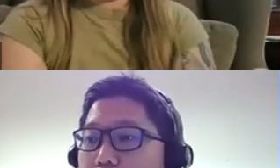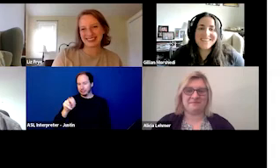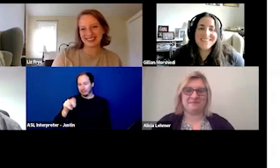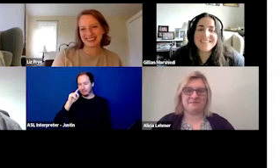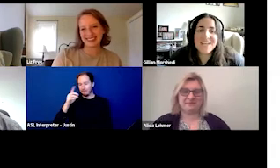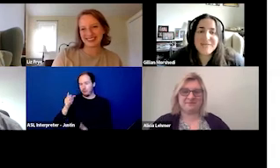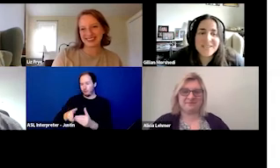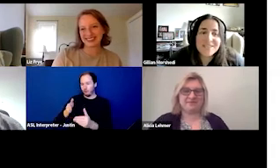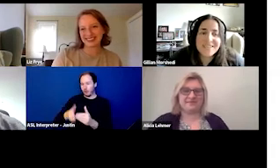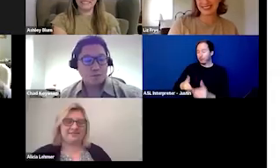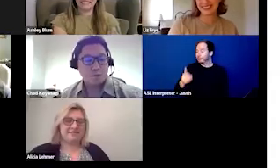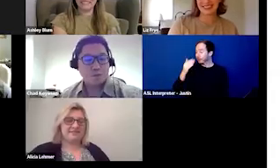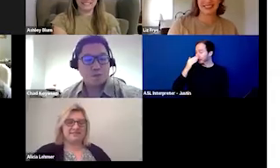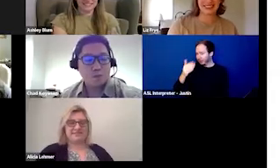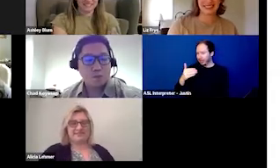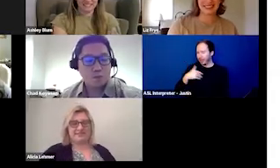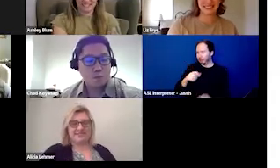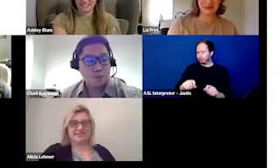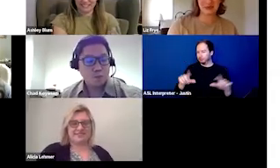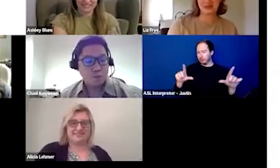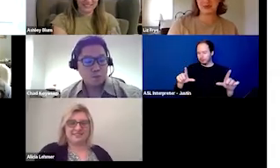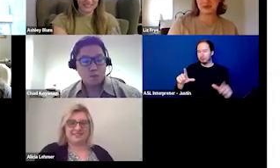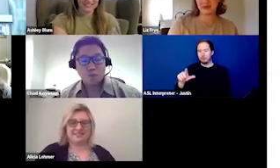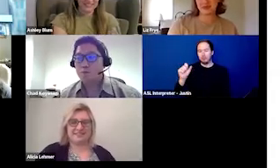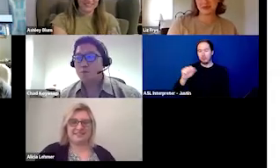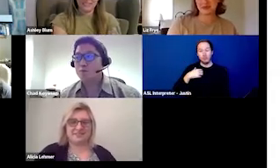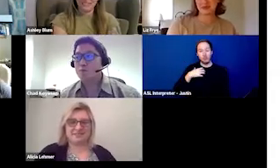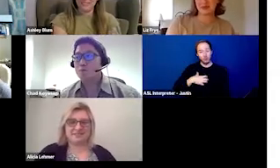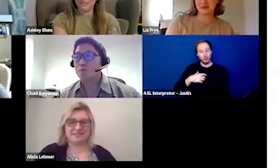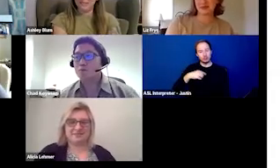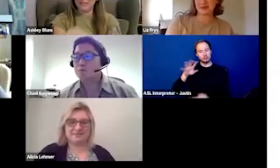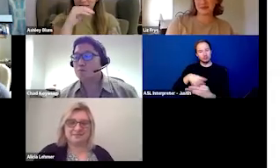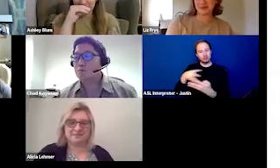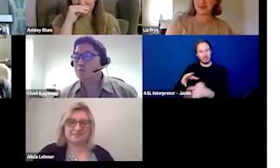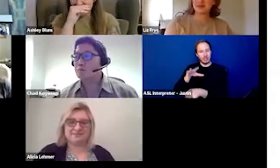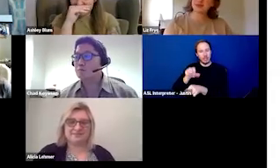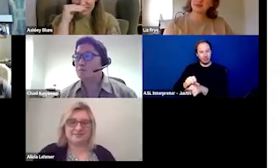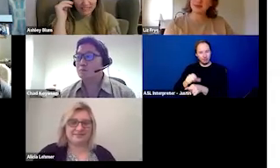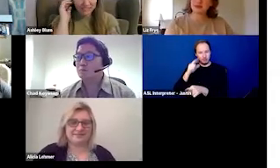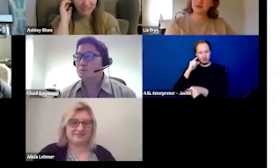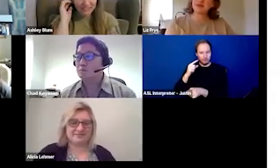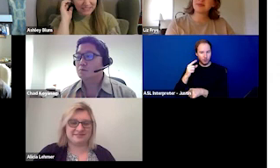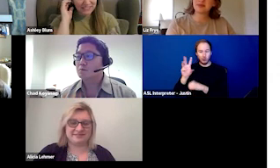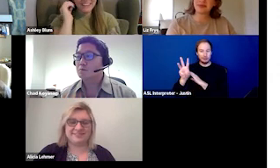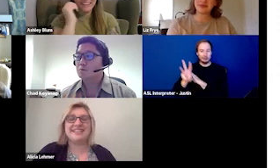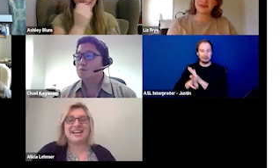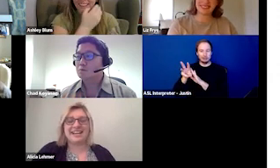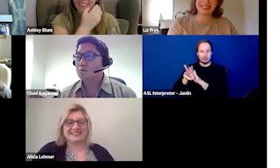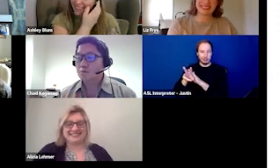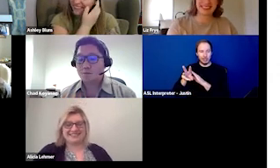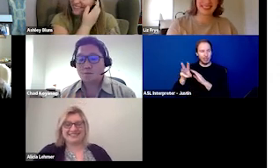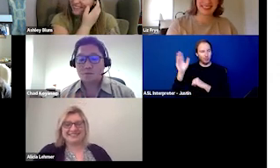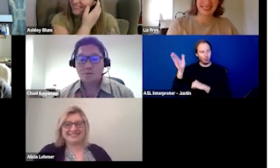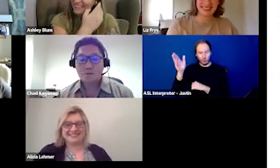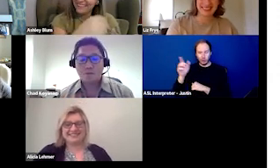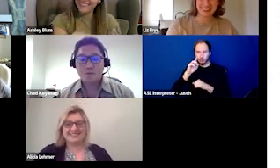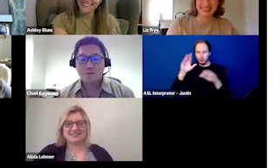Hi. Thanks, Alicia. I was actually just gonna say the same thing. I wish we had scheduled this for like a six-hour webinar series. I'm sure people don't wanna actually sit in front